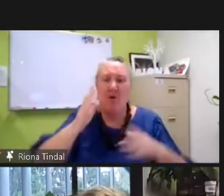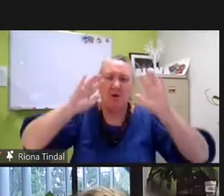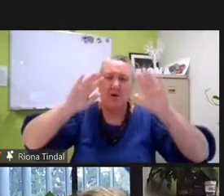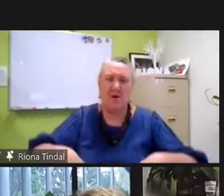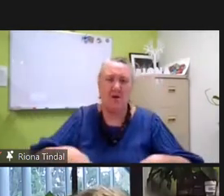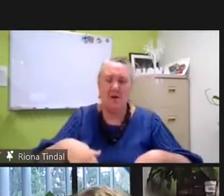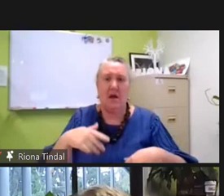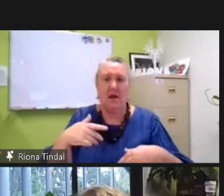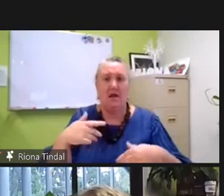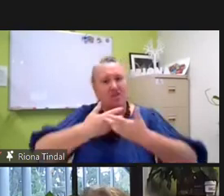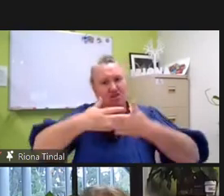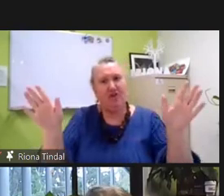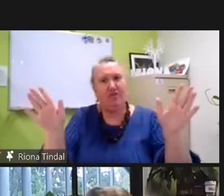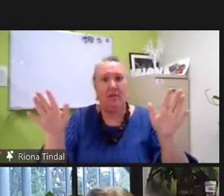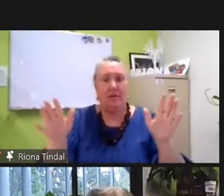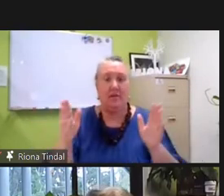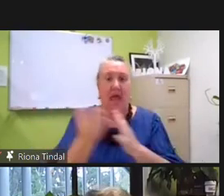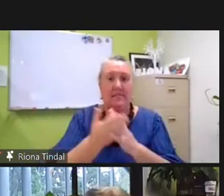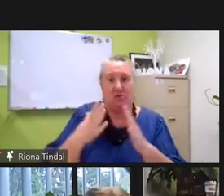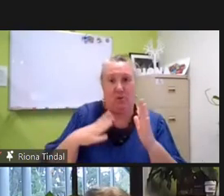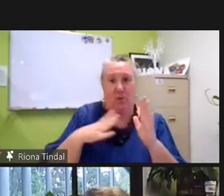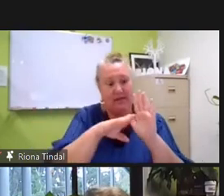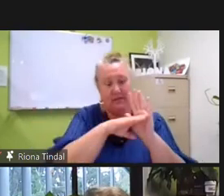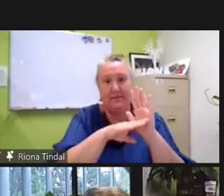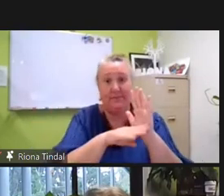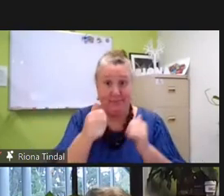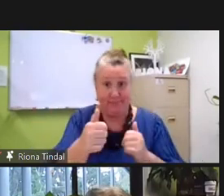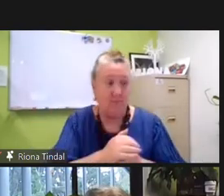requiring Auslan interpreting or captioning. There's no need for them to provide proof,